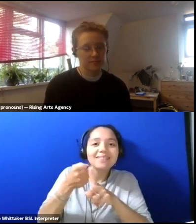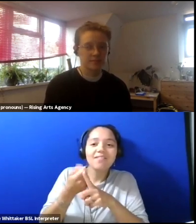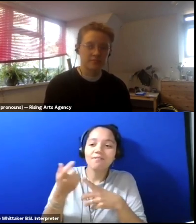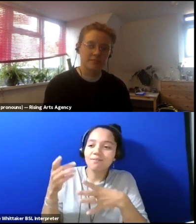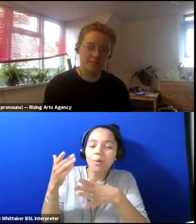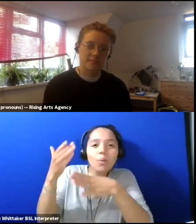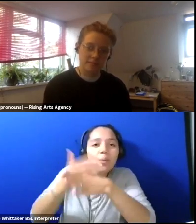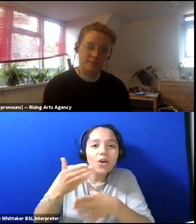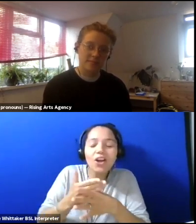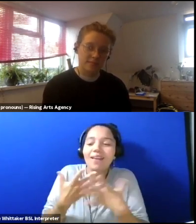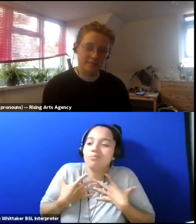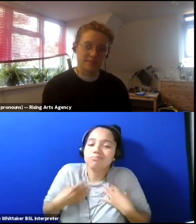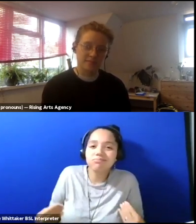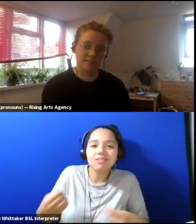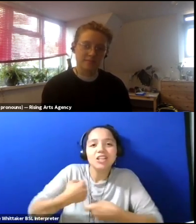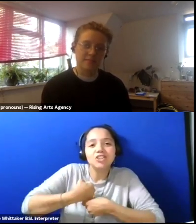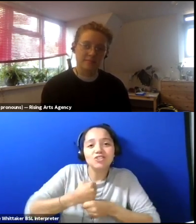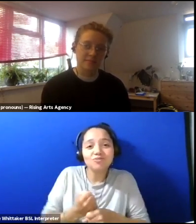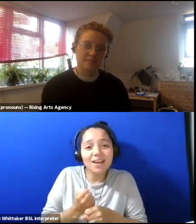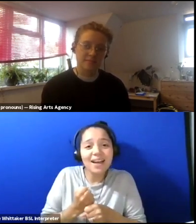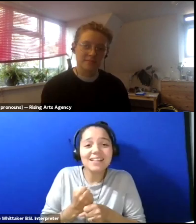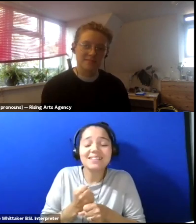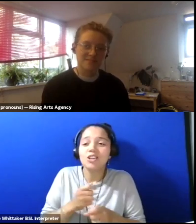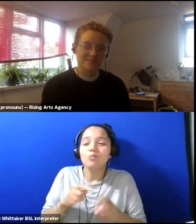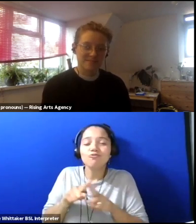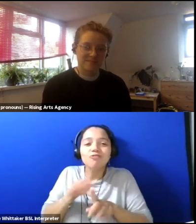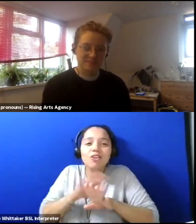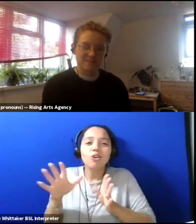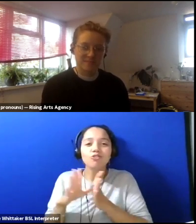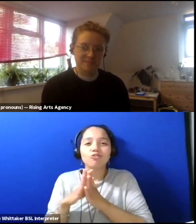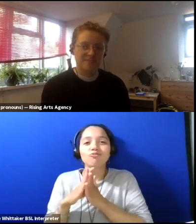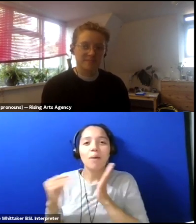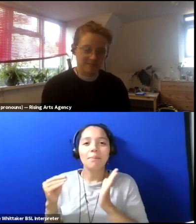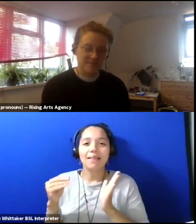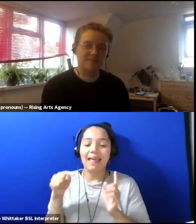and burnout and stress, we try not to replicate these in the union, which is